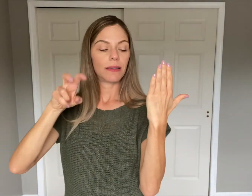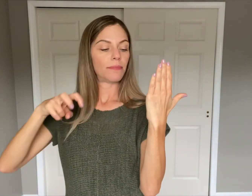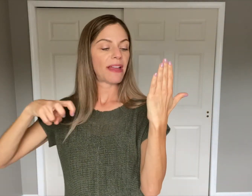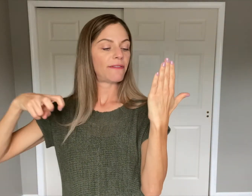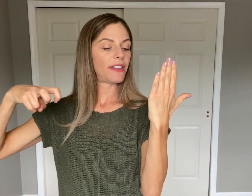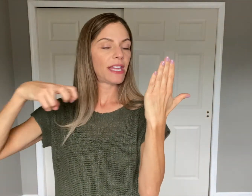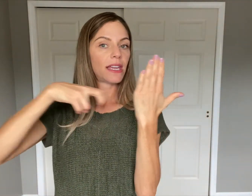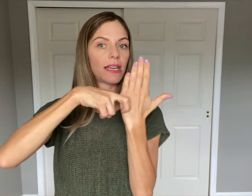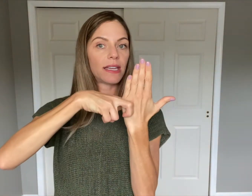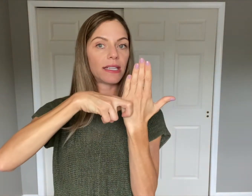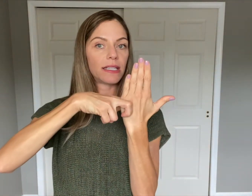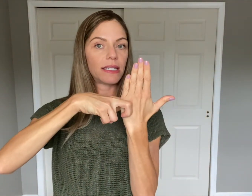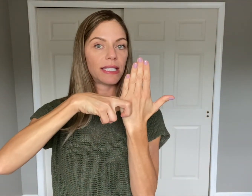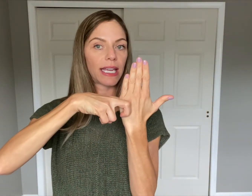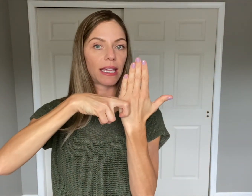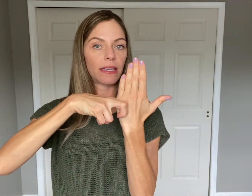Bent "V" "Ticket"